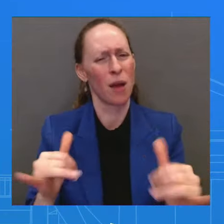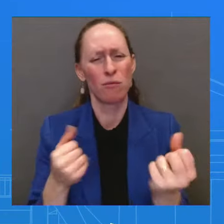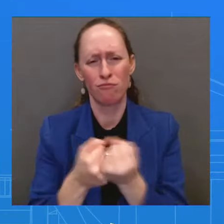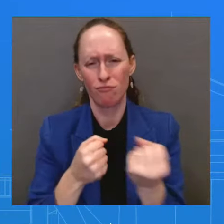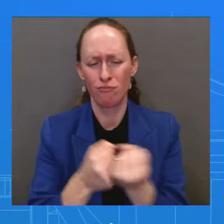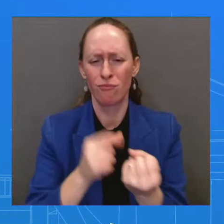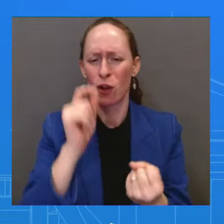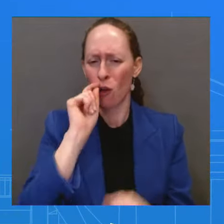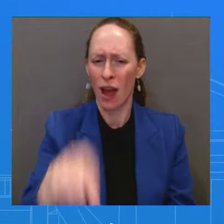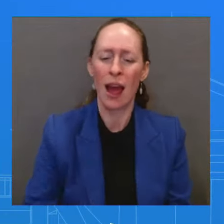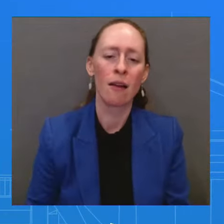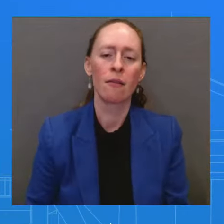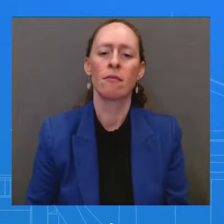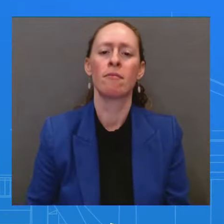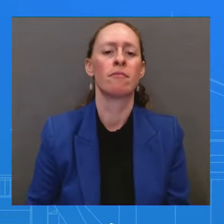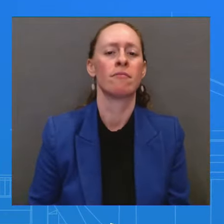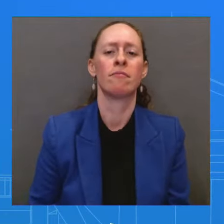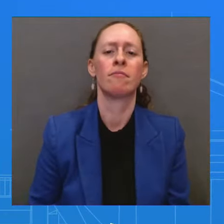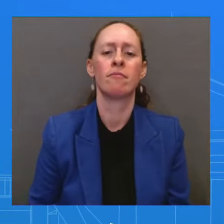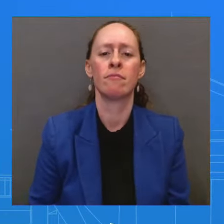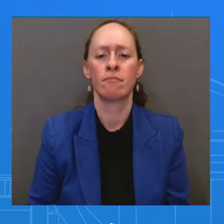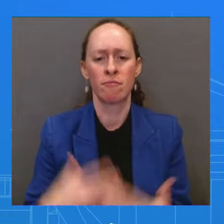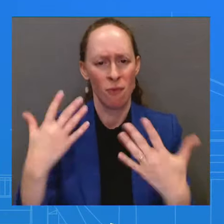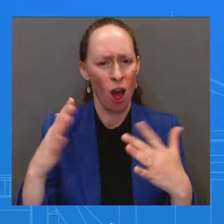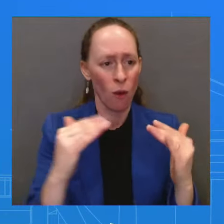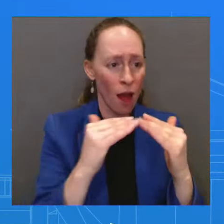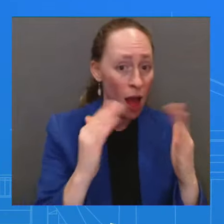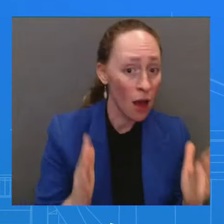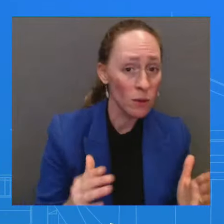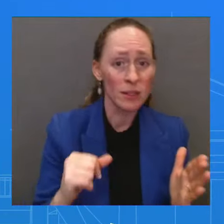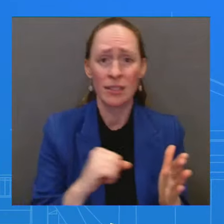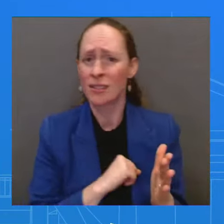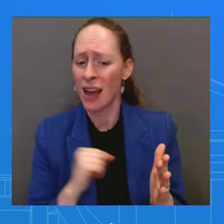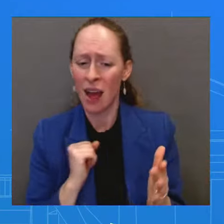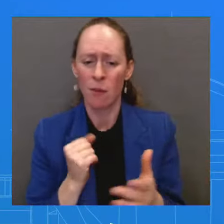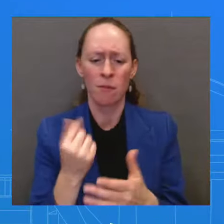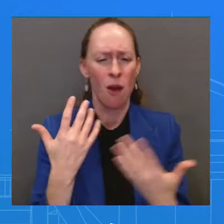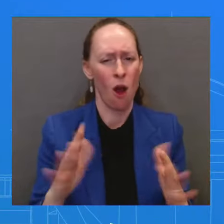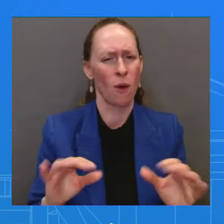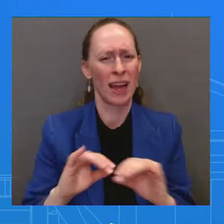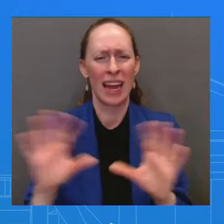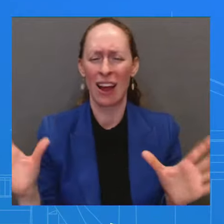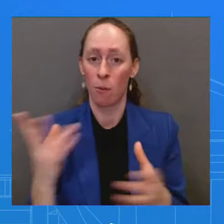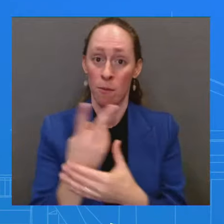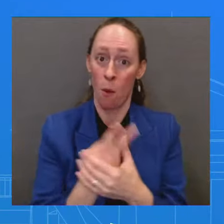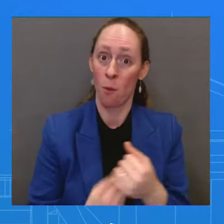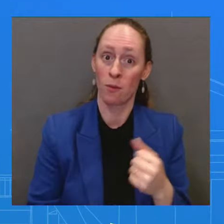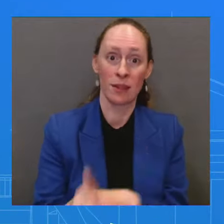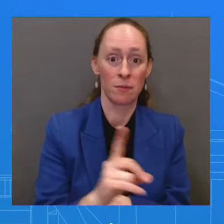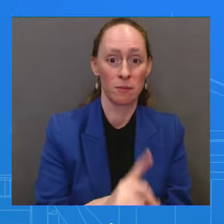We've heard from Senate Republicans and Democrats in a -- in a overwhelming way -- right? -- a majority that say